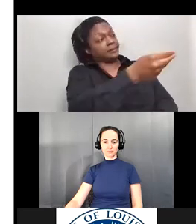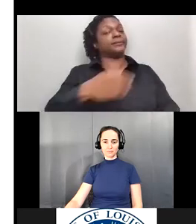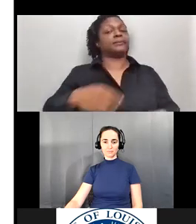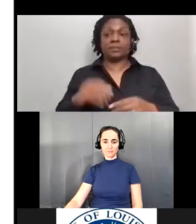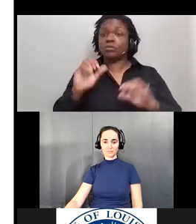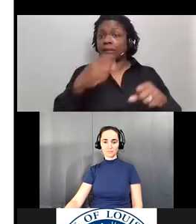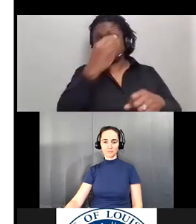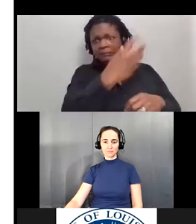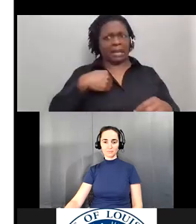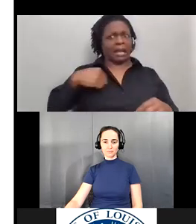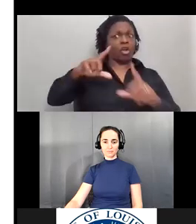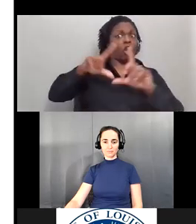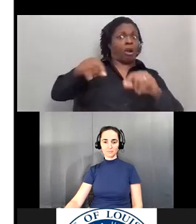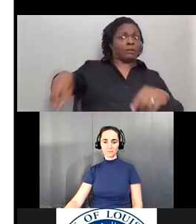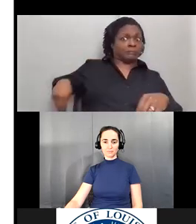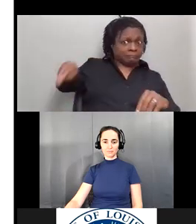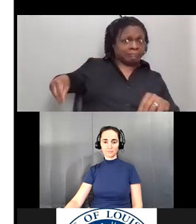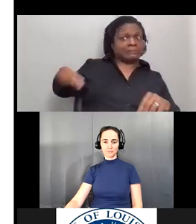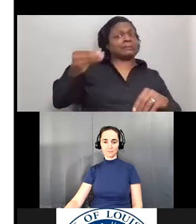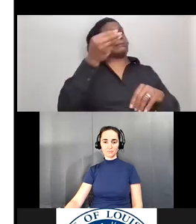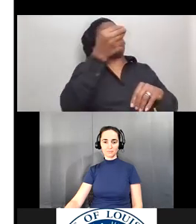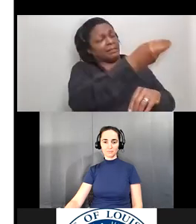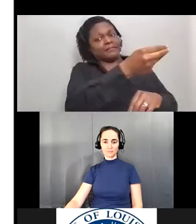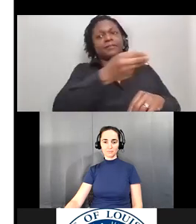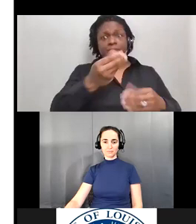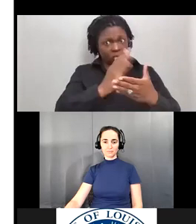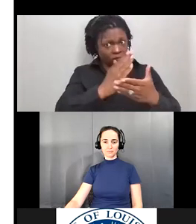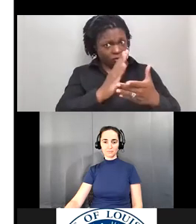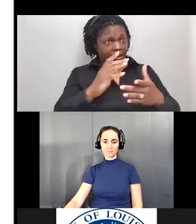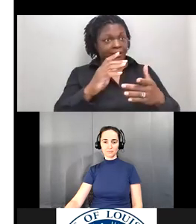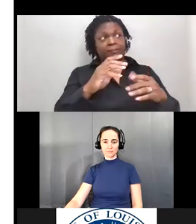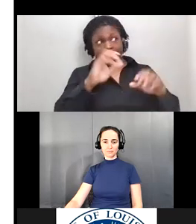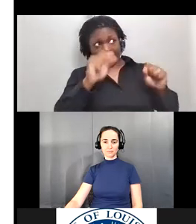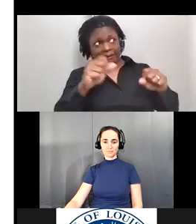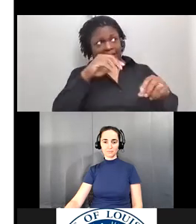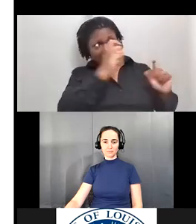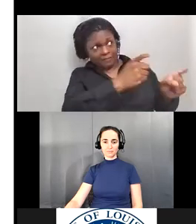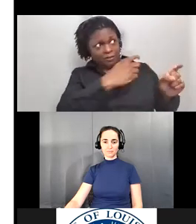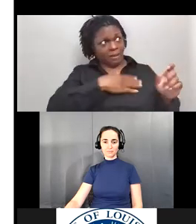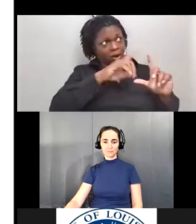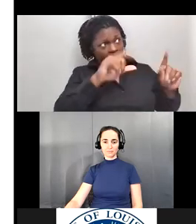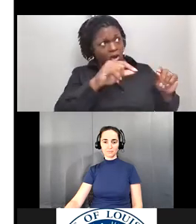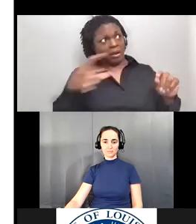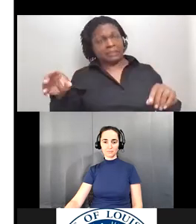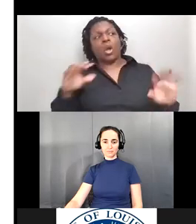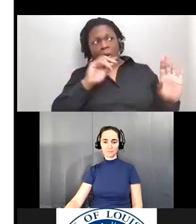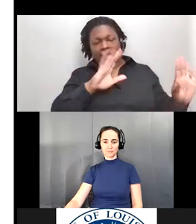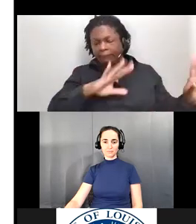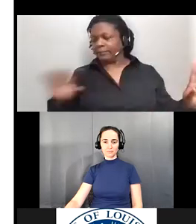purse or my wallet is over here and then ask them if it's okay to retrieve it. 16:04:31 That just make things go a little bit smoother and safer as well.